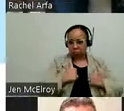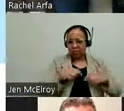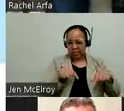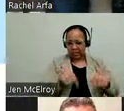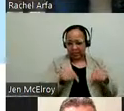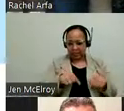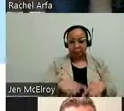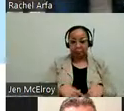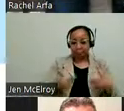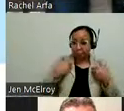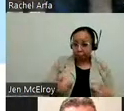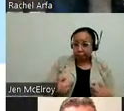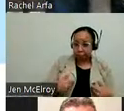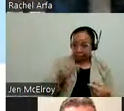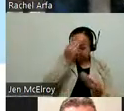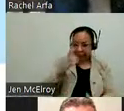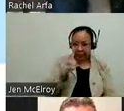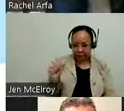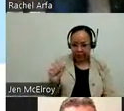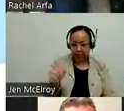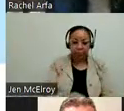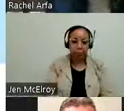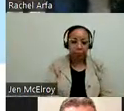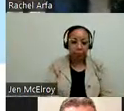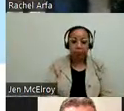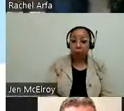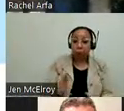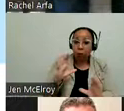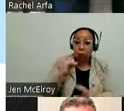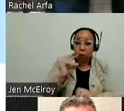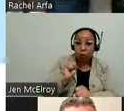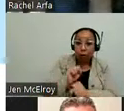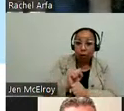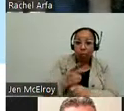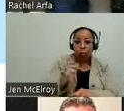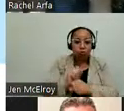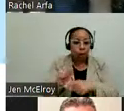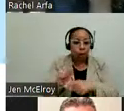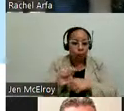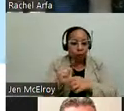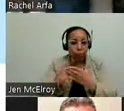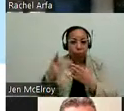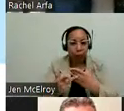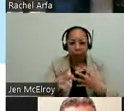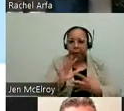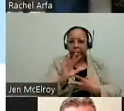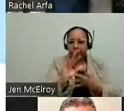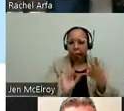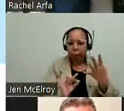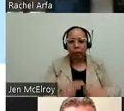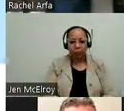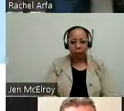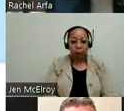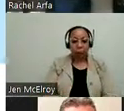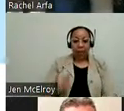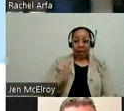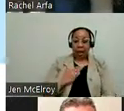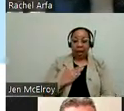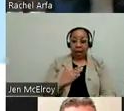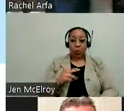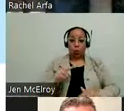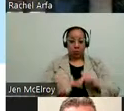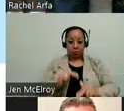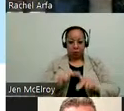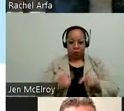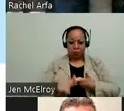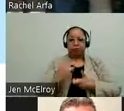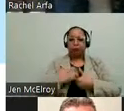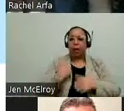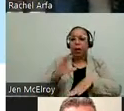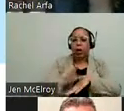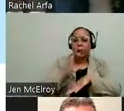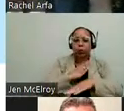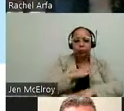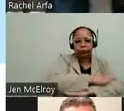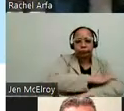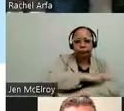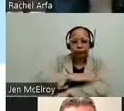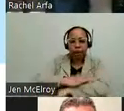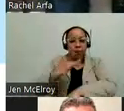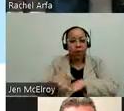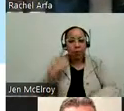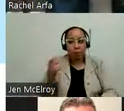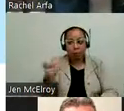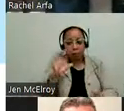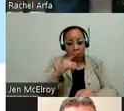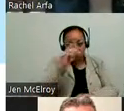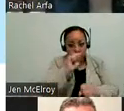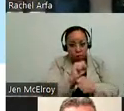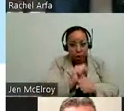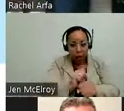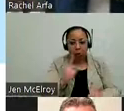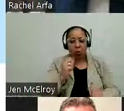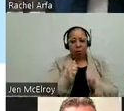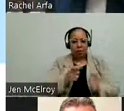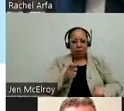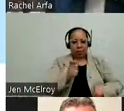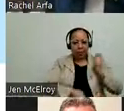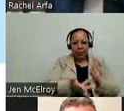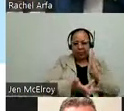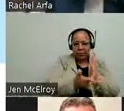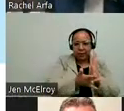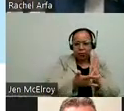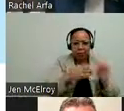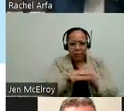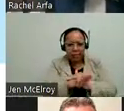disability. And who are looking for a job or job training program, a